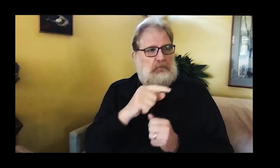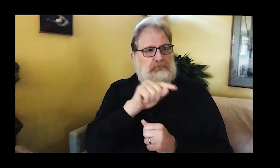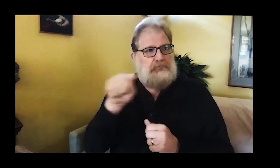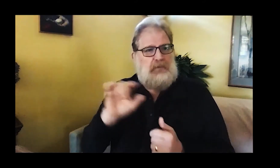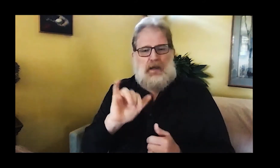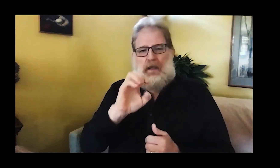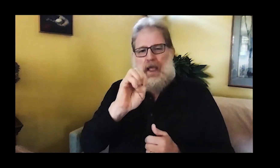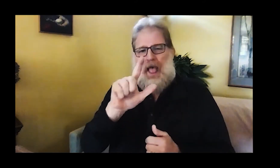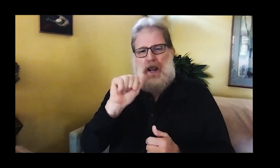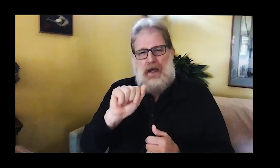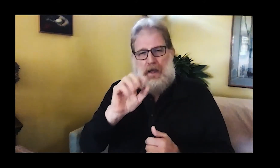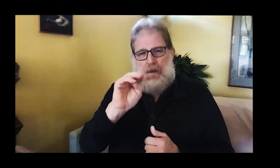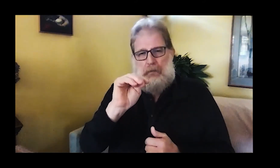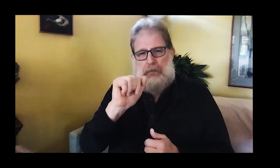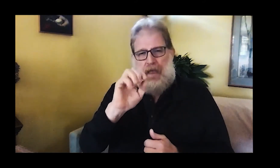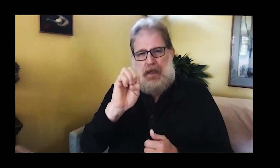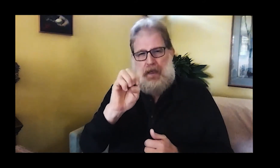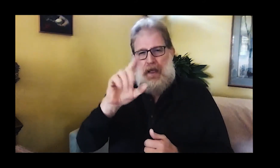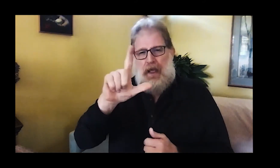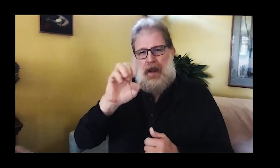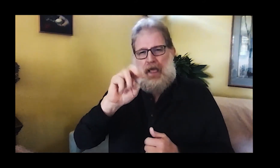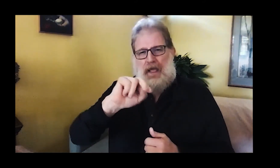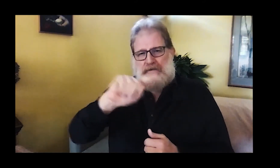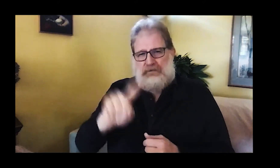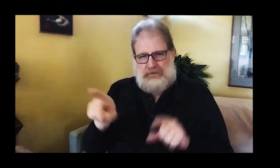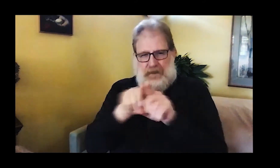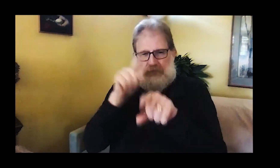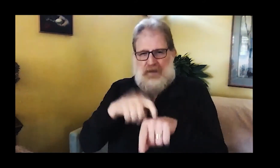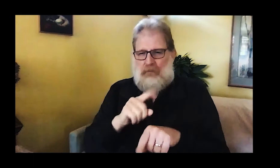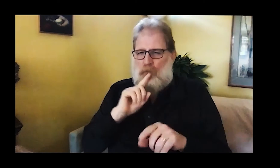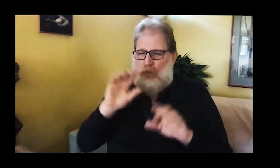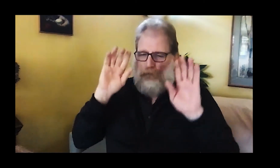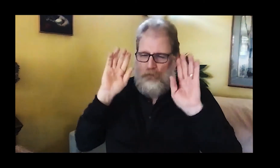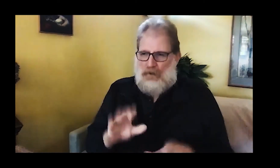with folks like Ella Mae Lentz. She was there at the same time. She was terrific.